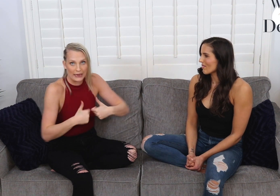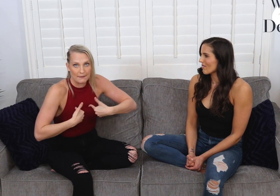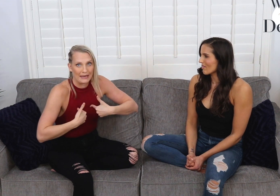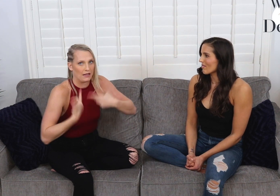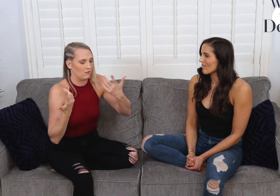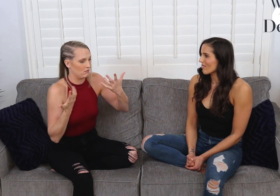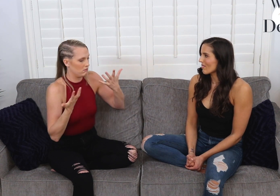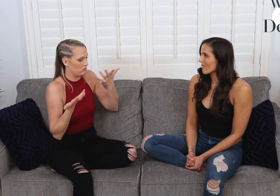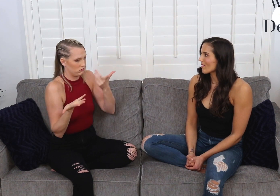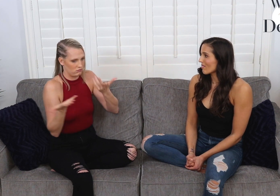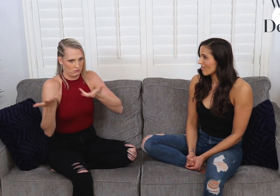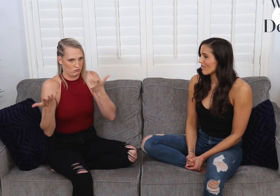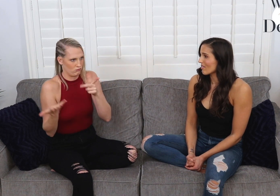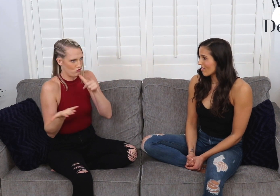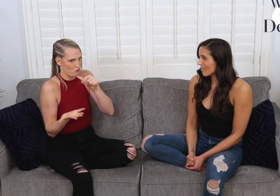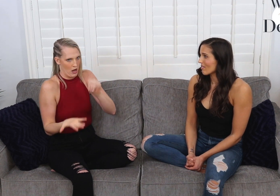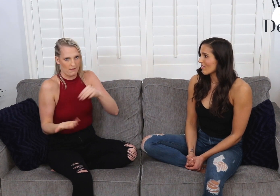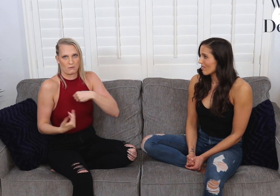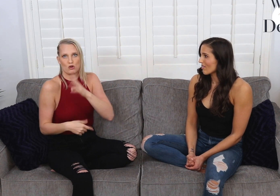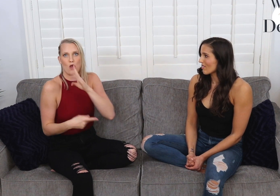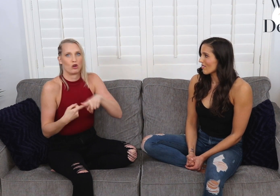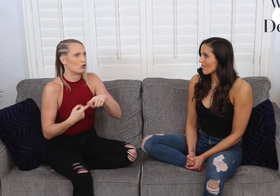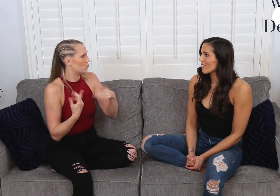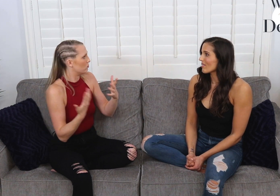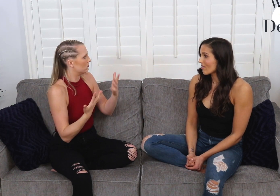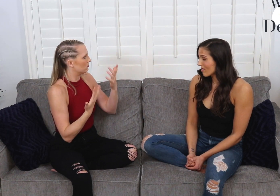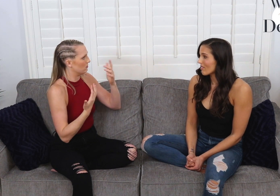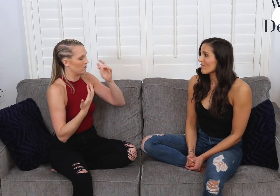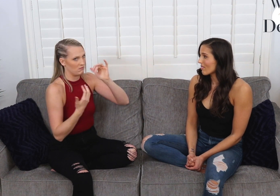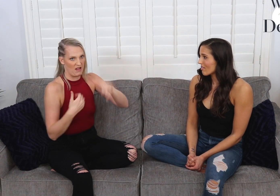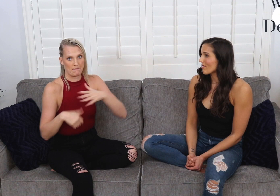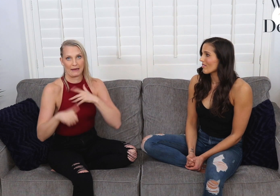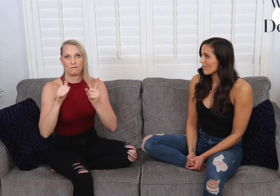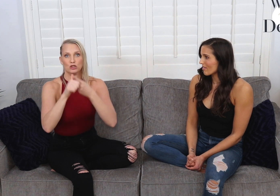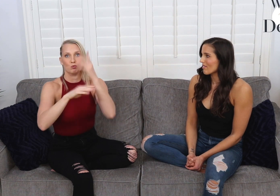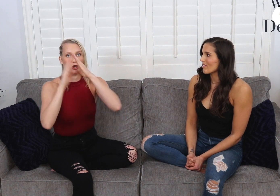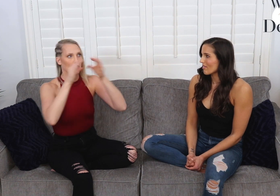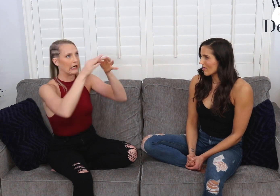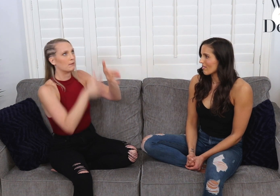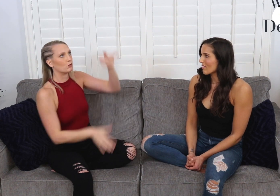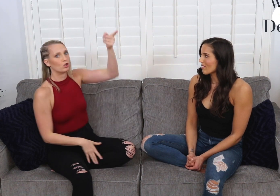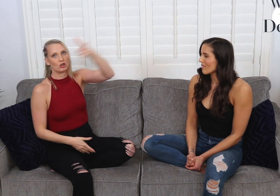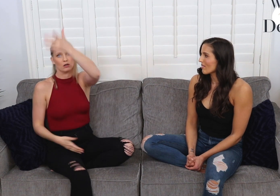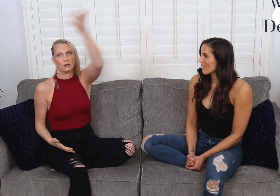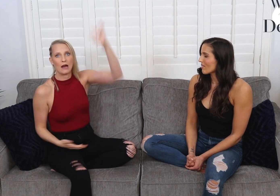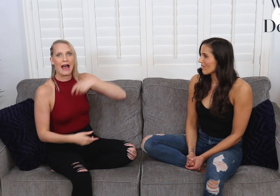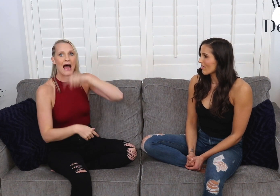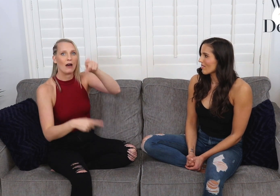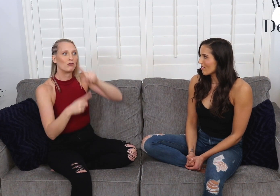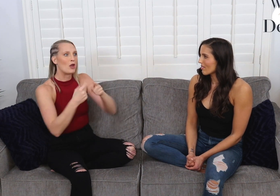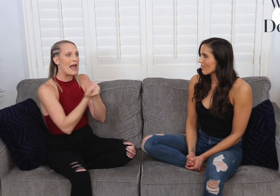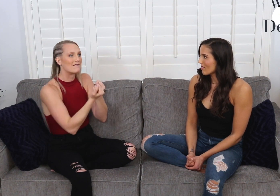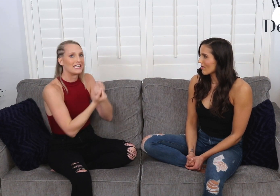Will I understand what happened to me, or who am I even speaking to? That's my first worry is interpreters.